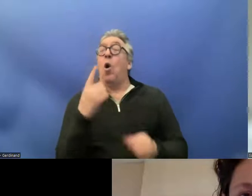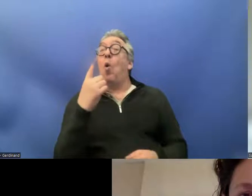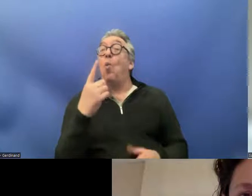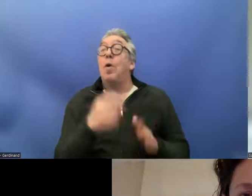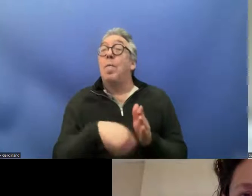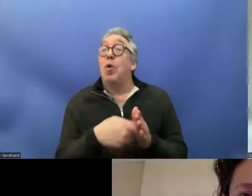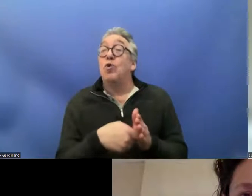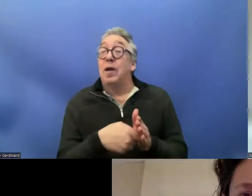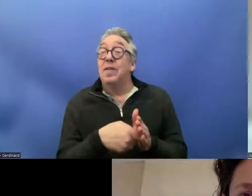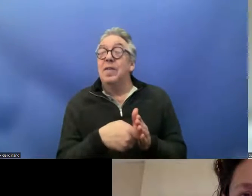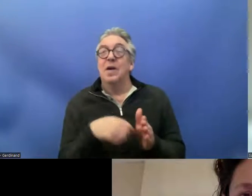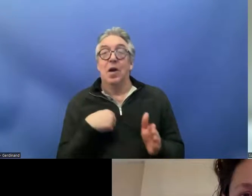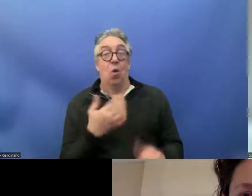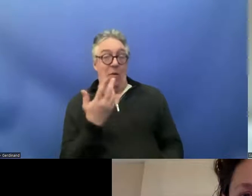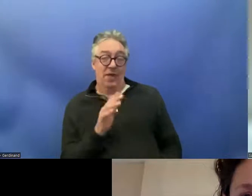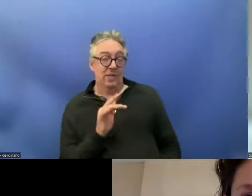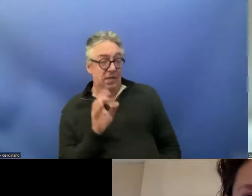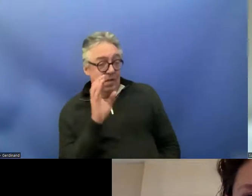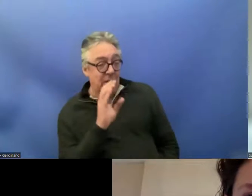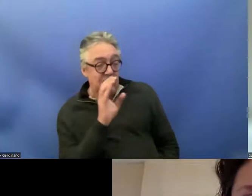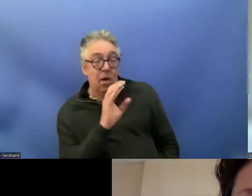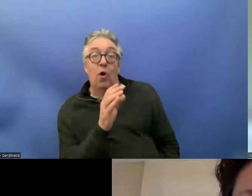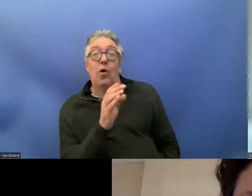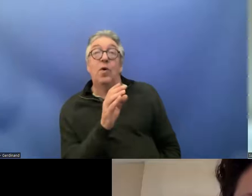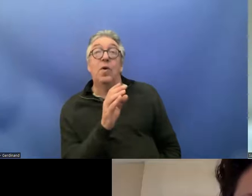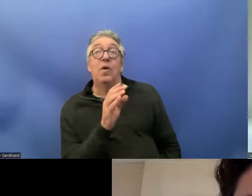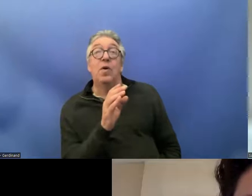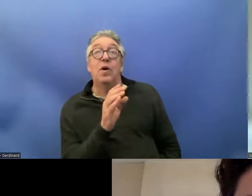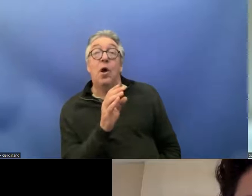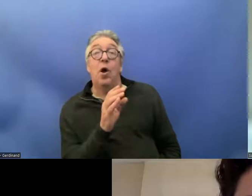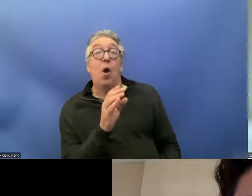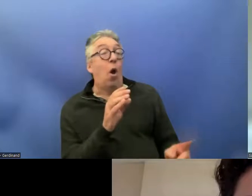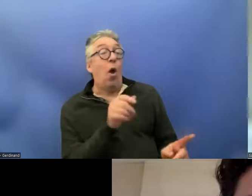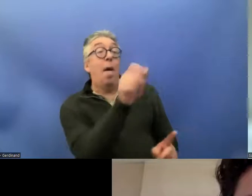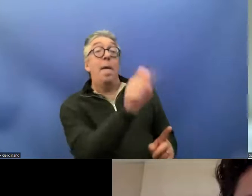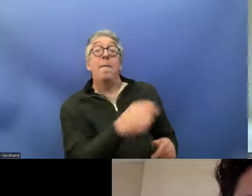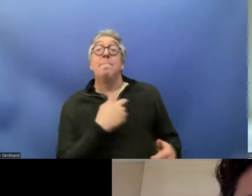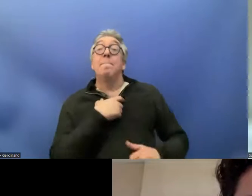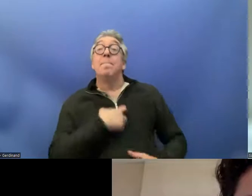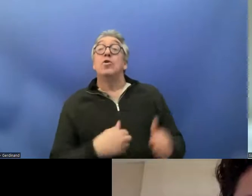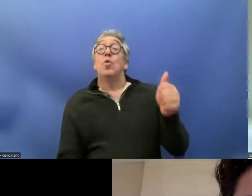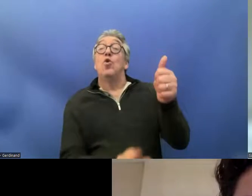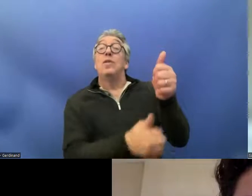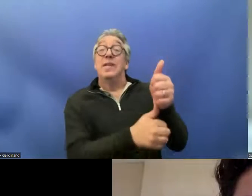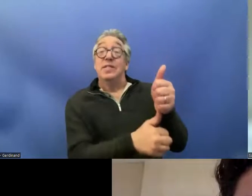reach a person through their through a personal assistant, someone able to write that person's